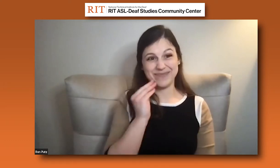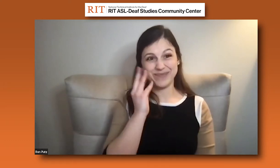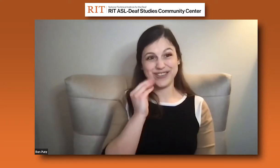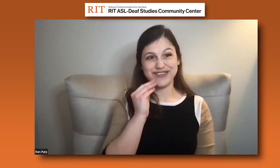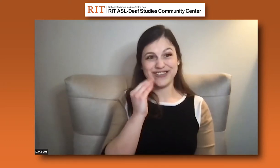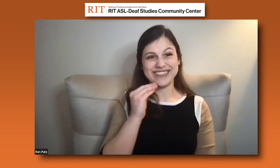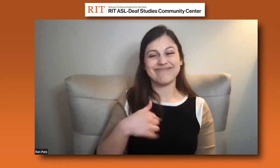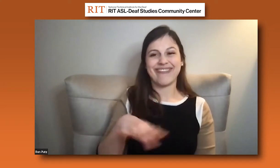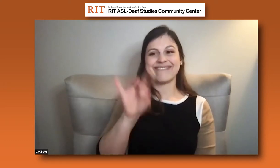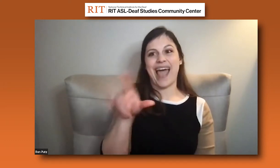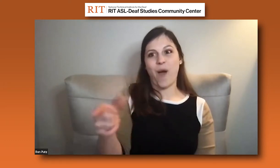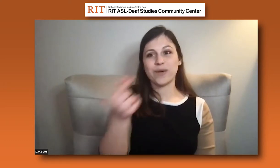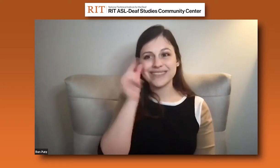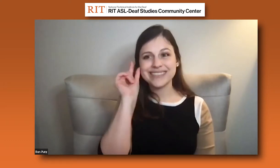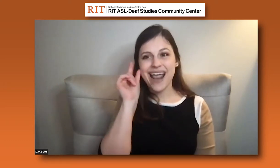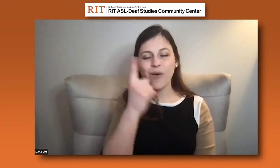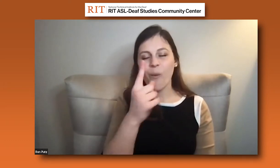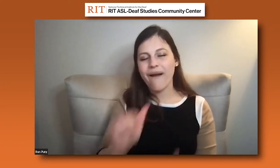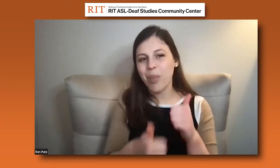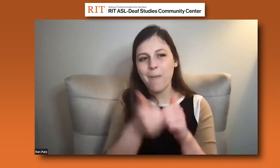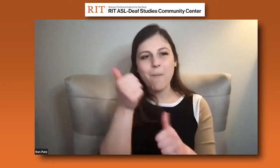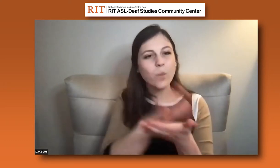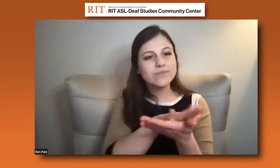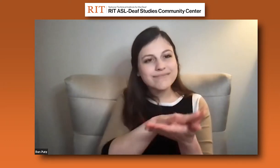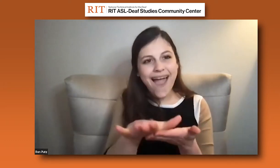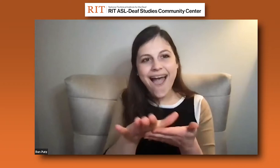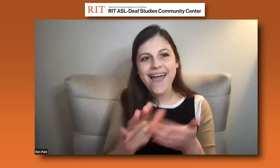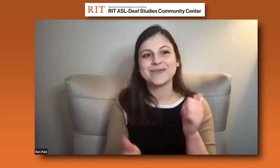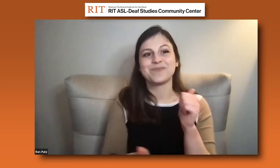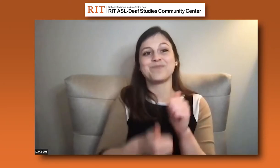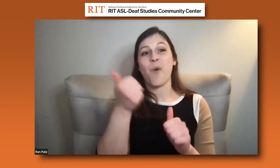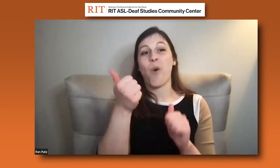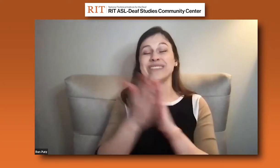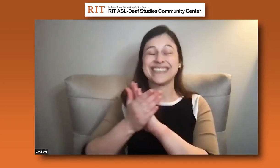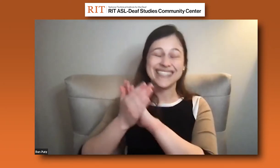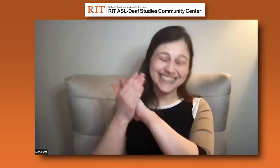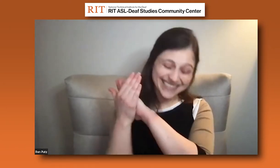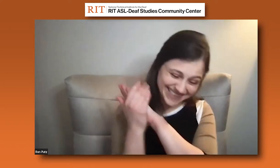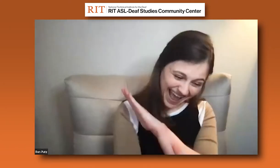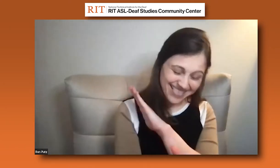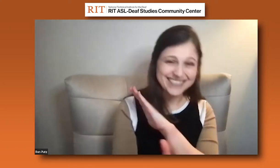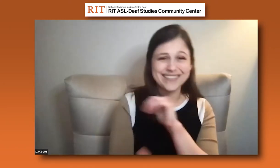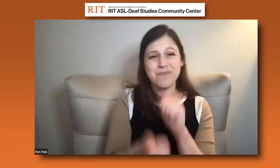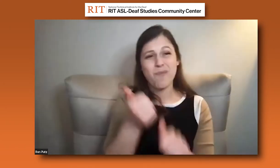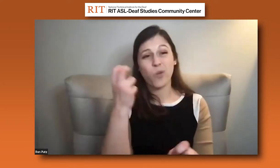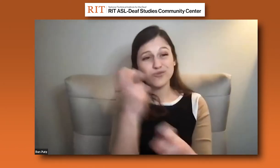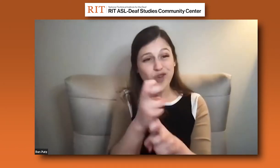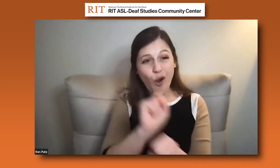and during that production, I found that Daniel was one of the most talented